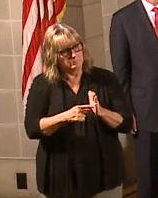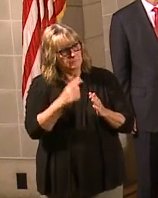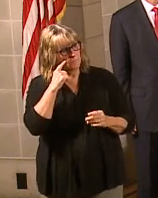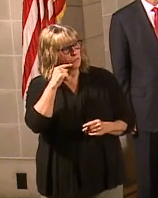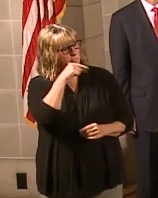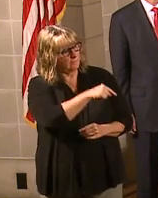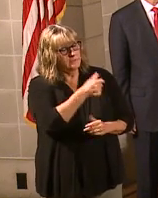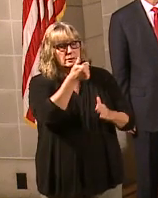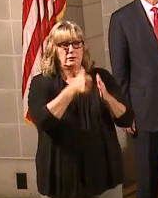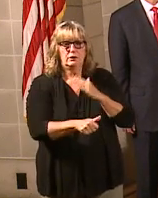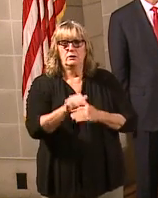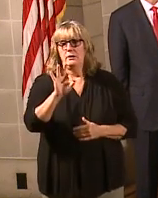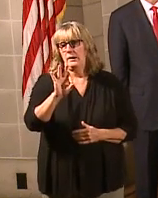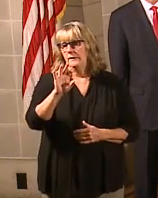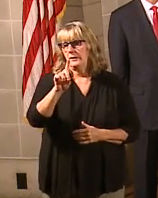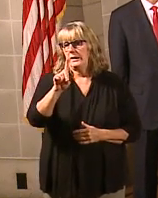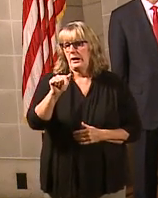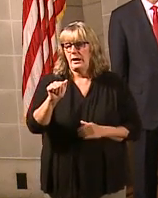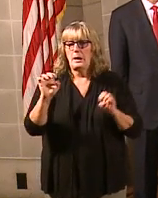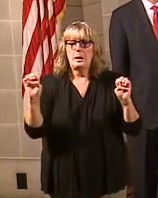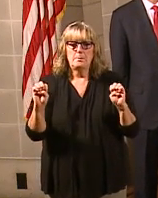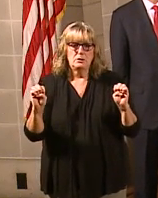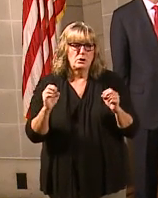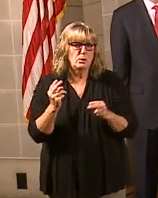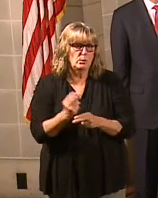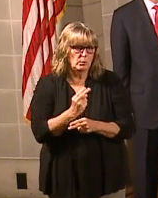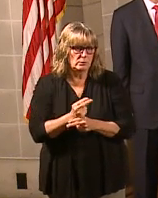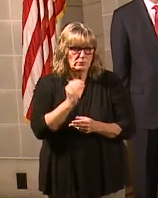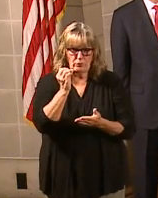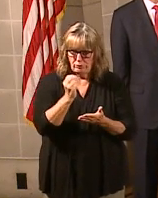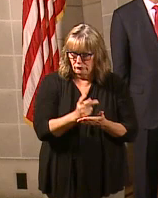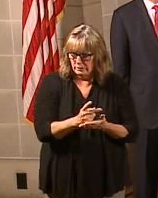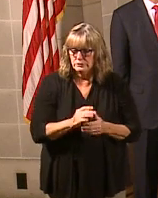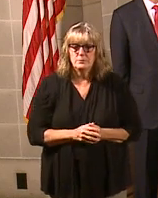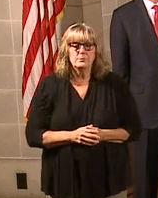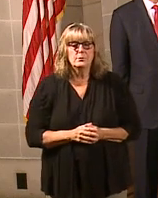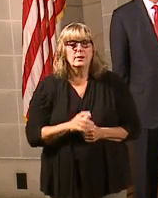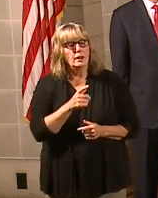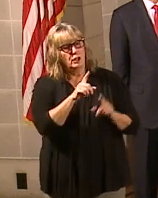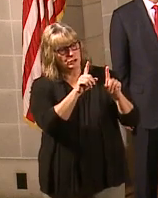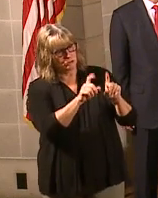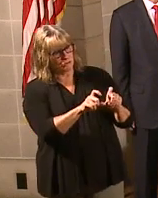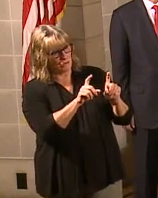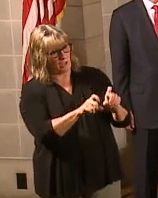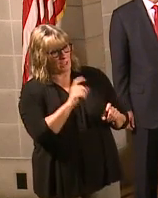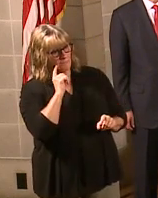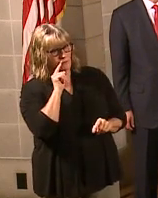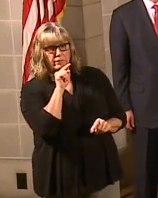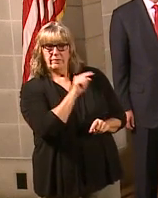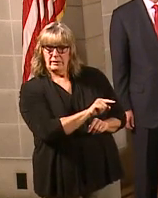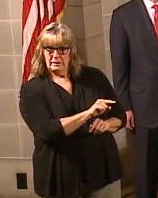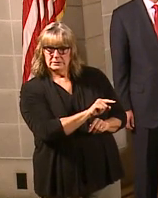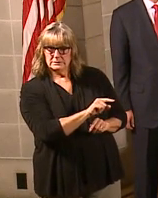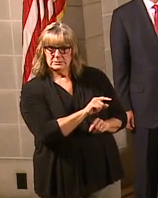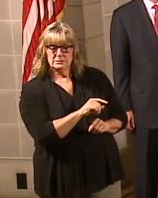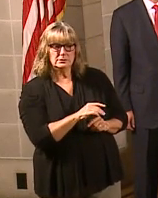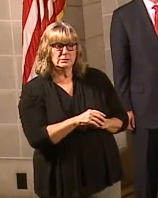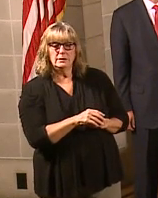SUBCUTANEOUS INFUSION WHICH IS MUCH EASIER AND SIMPLER AND IT